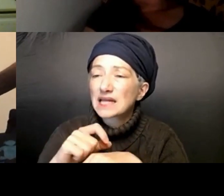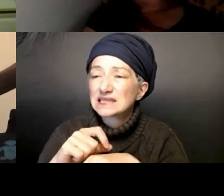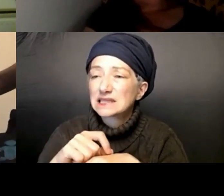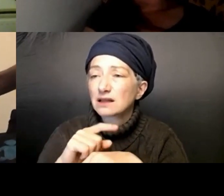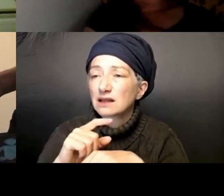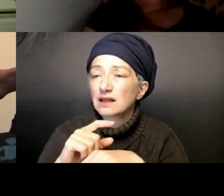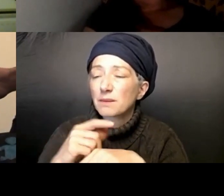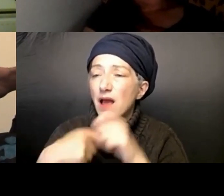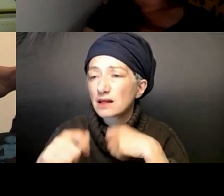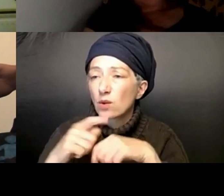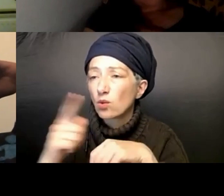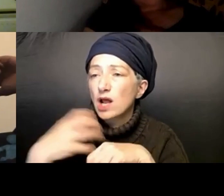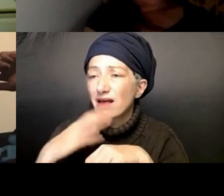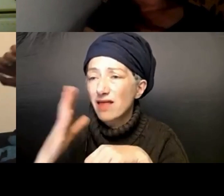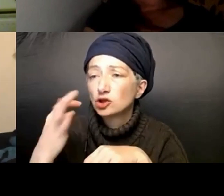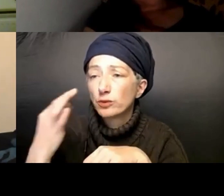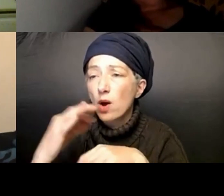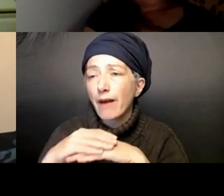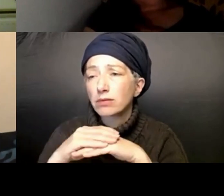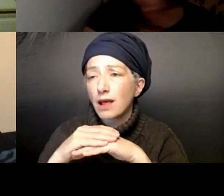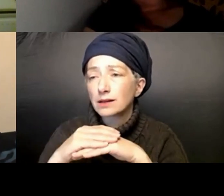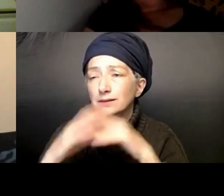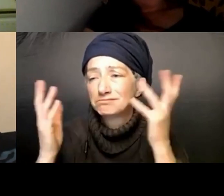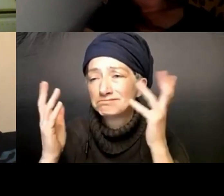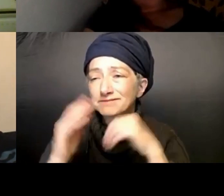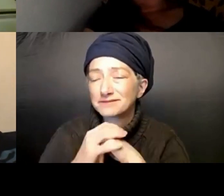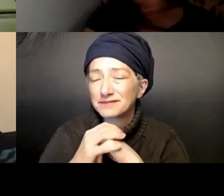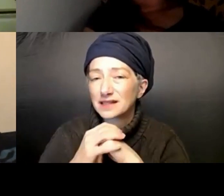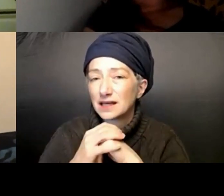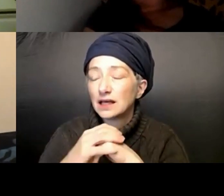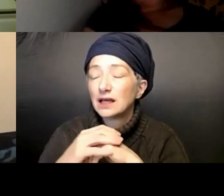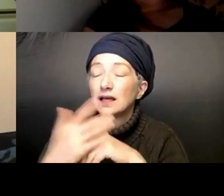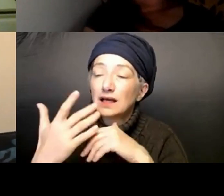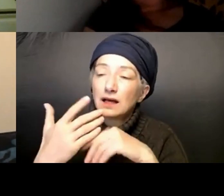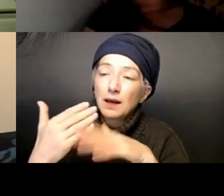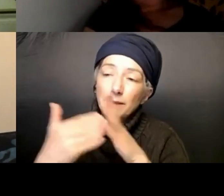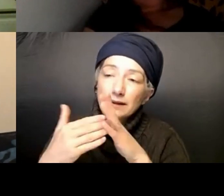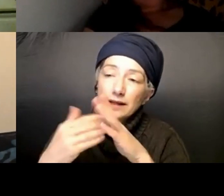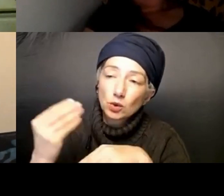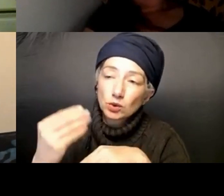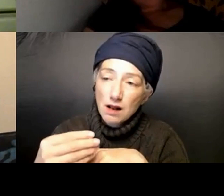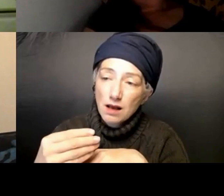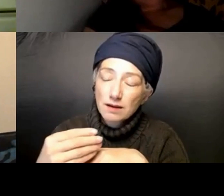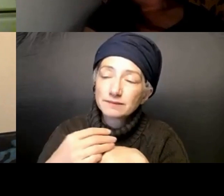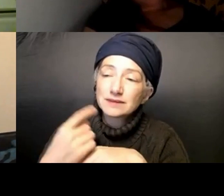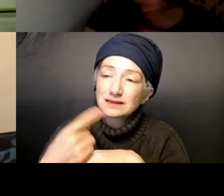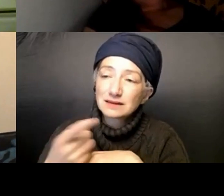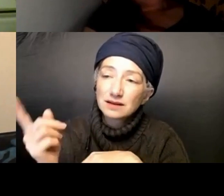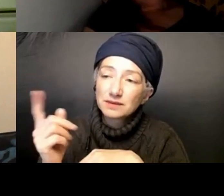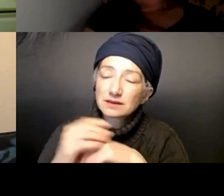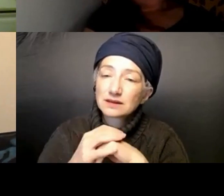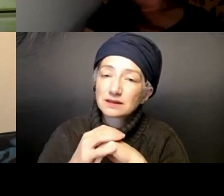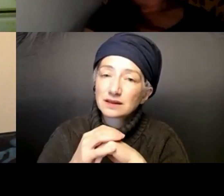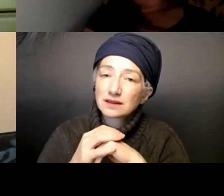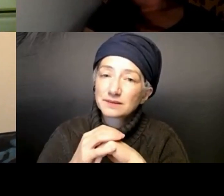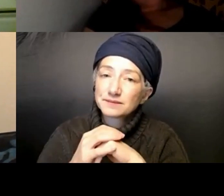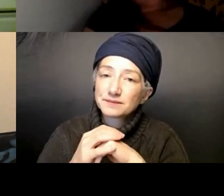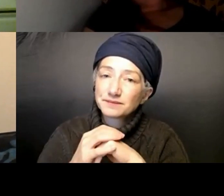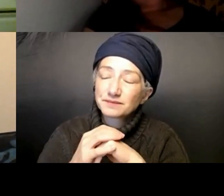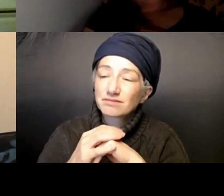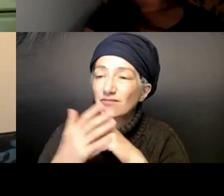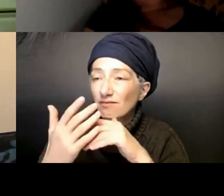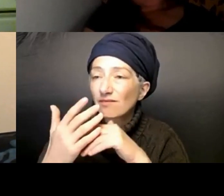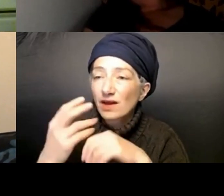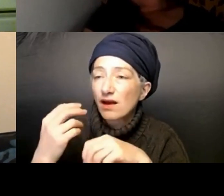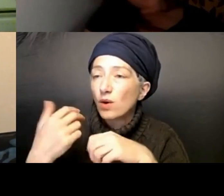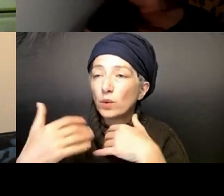And as a disabled artist who has partially paralyzed legs, I just work a lot with my hands.